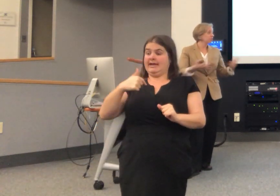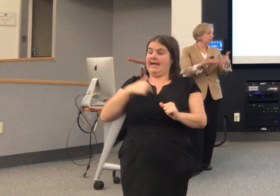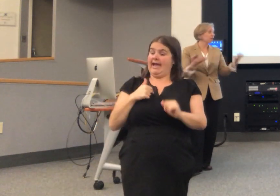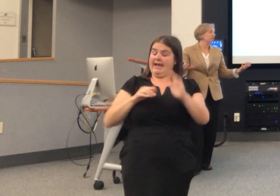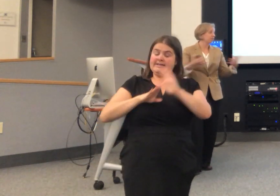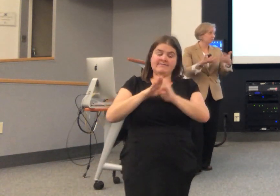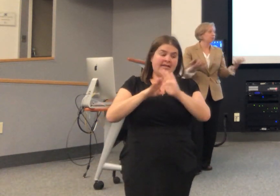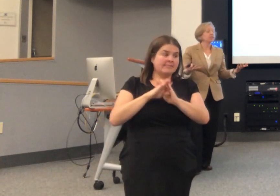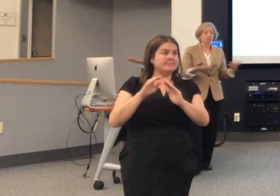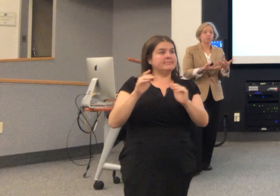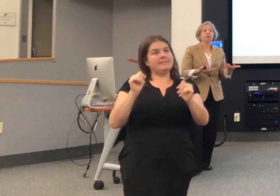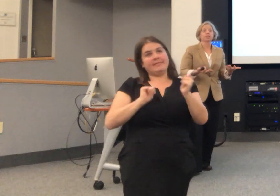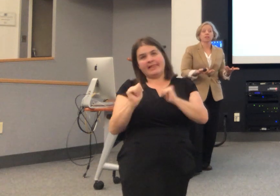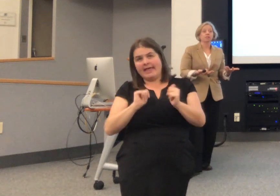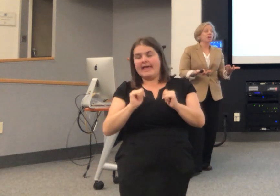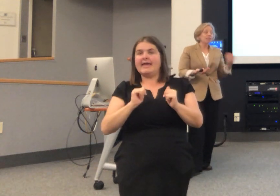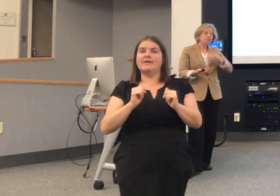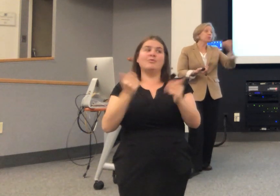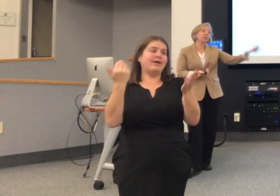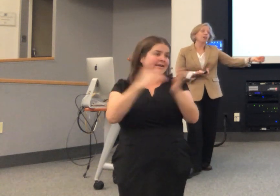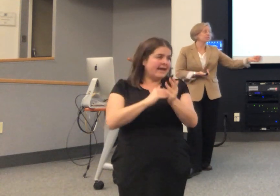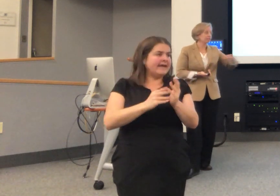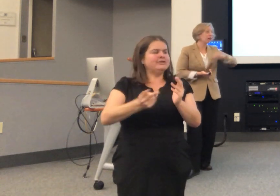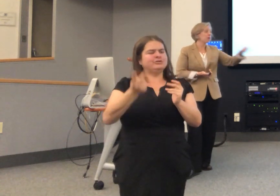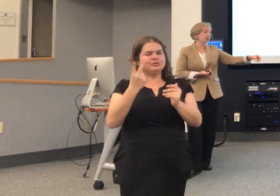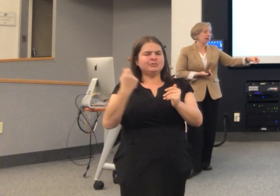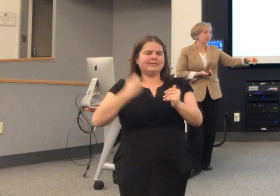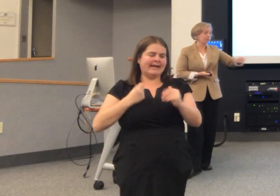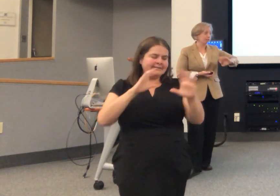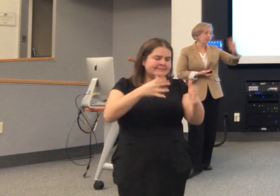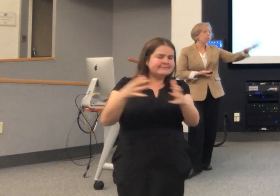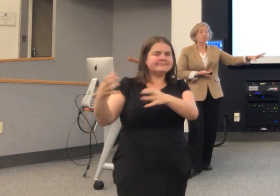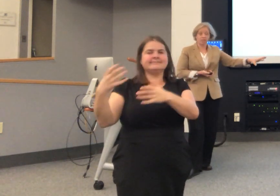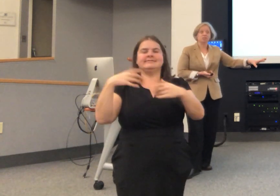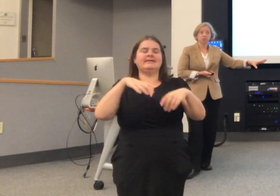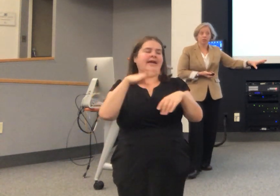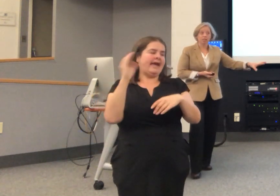in New York and they have two teenagers falling in love, that's pretty obviously now I'm copying West Side Story.